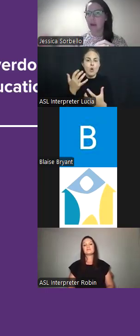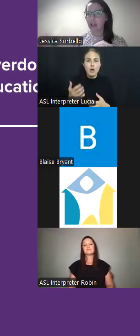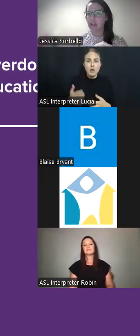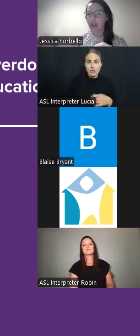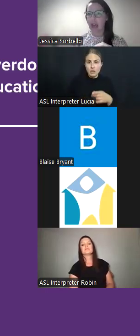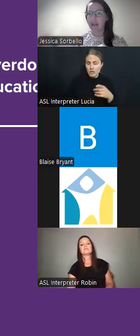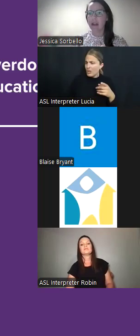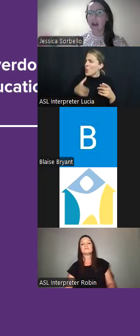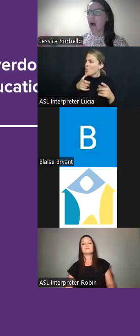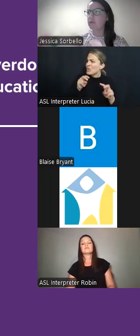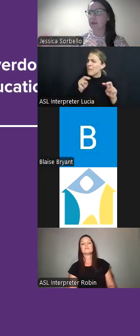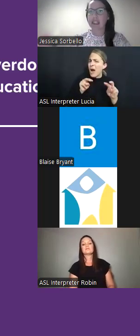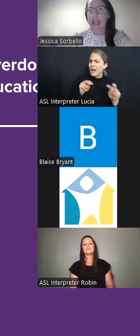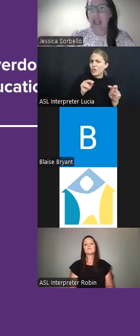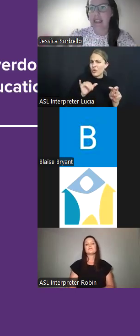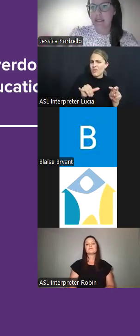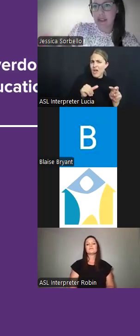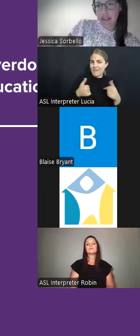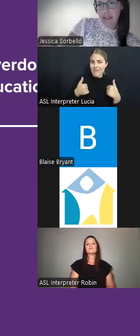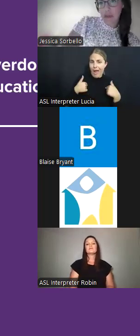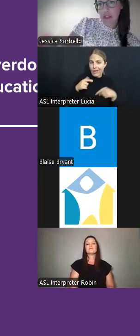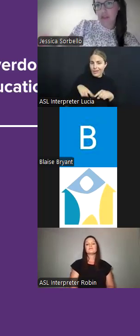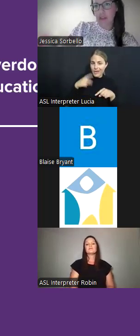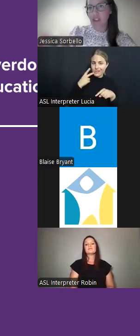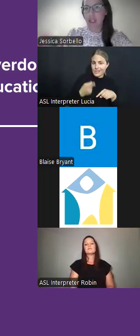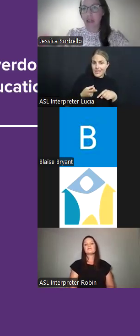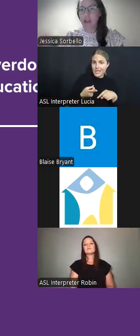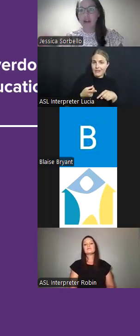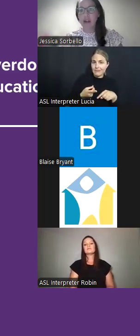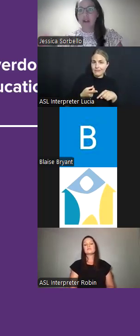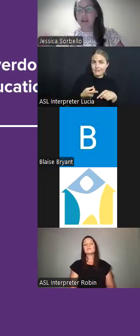»BLAISE BRYANT: Alex and myself we both have you. »JESSICA SORBELLO: Perfect.